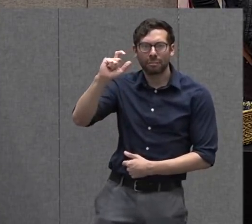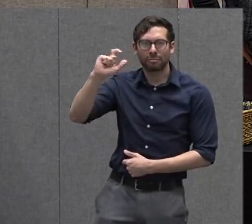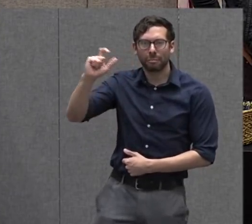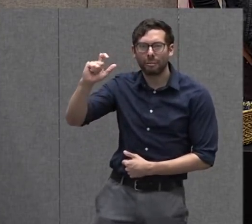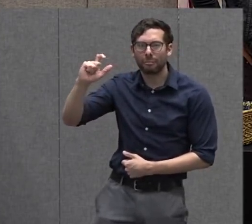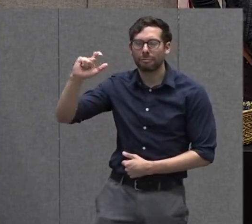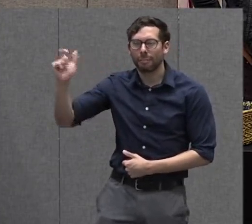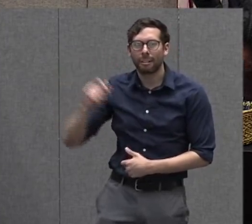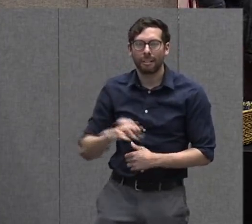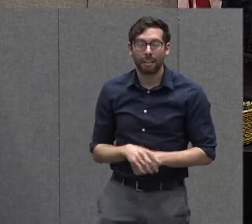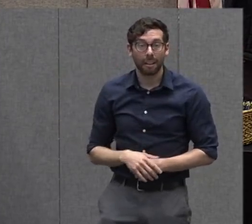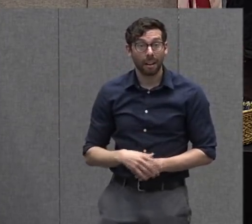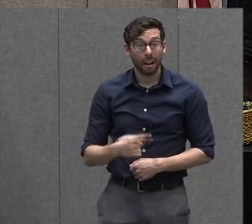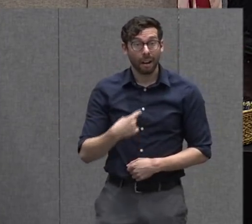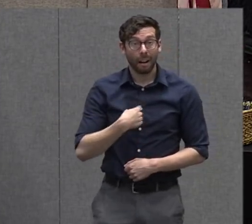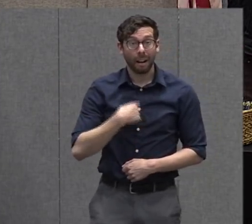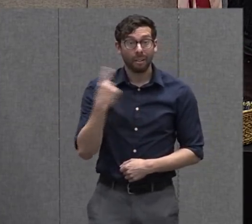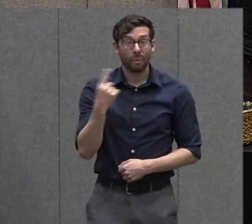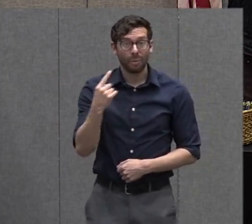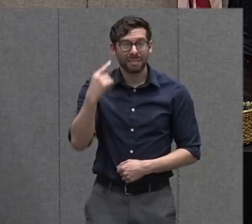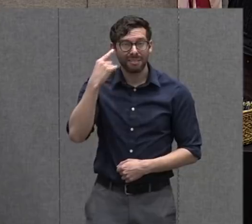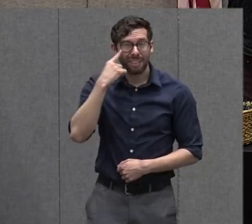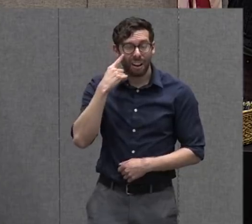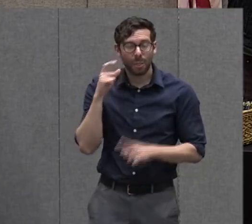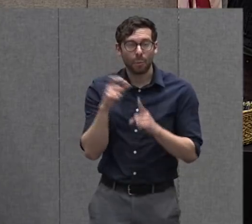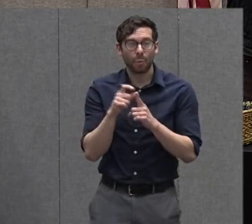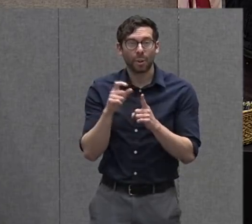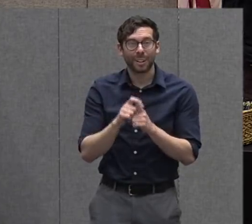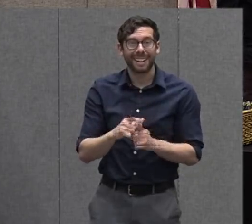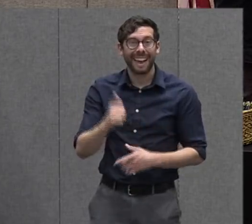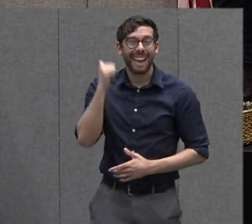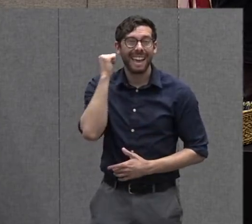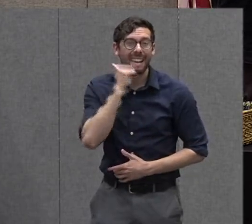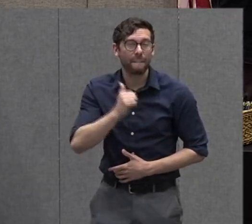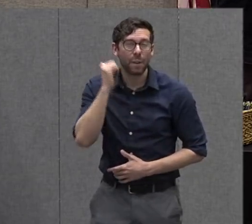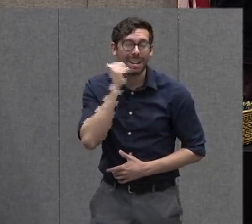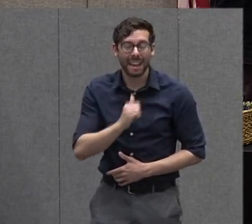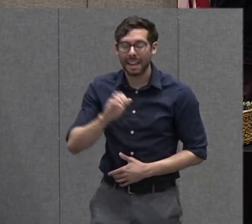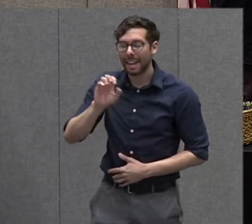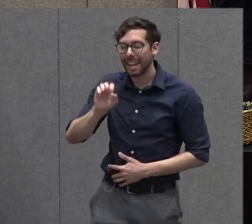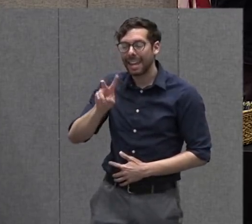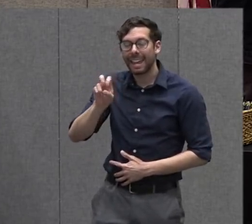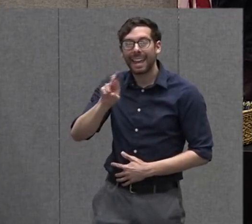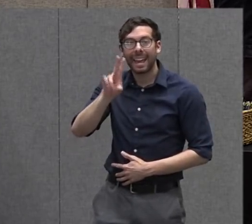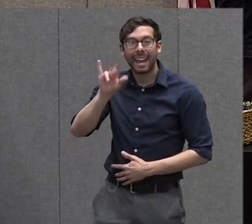was two syllables. [Mr. R] Every day, oh, that's three. [Miss Martindale] Right, but I say every day,